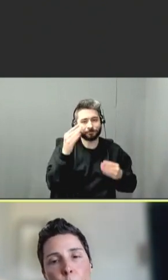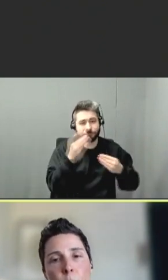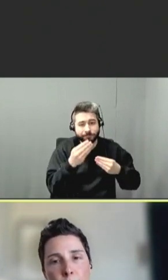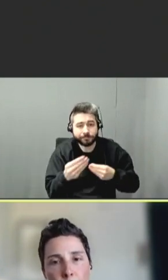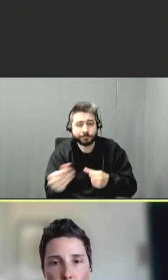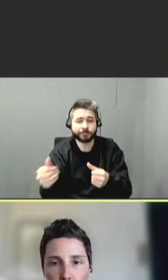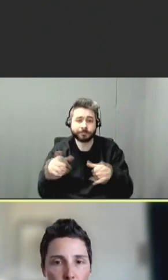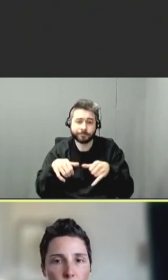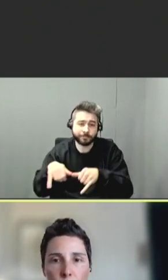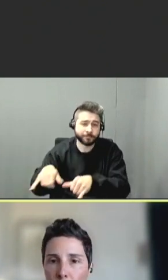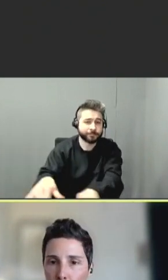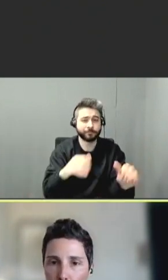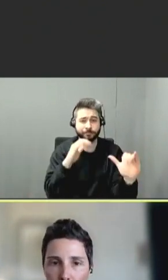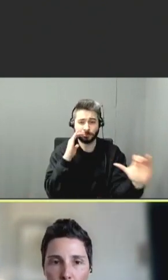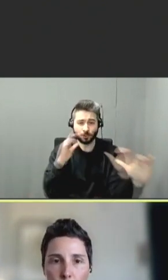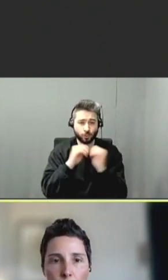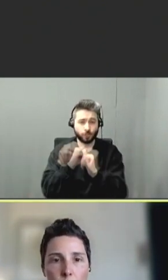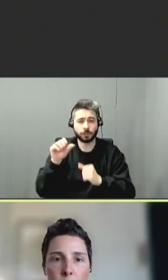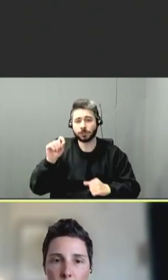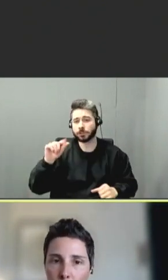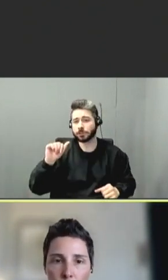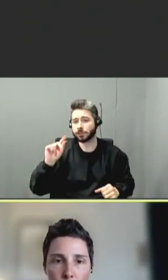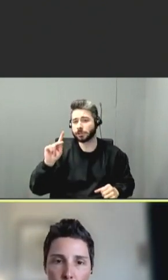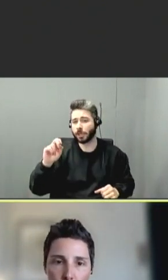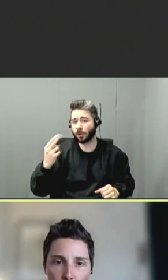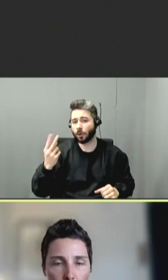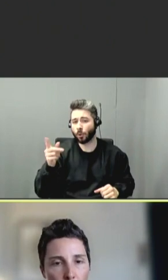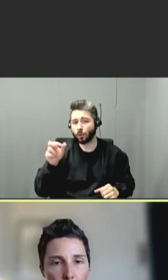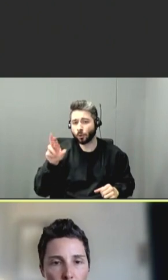between stakeholders, whether that's public health departments, CBOs, or federal partners;